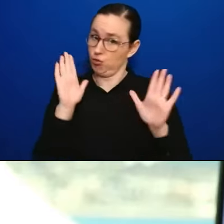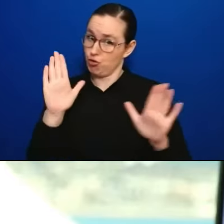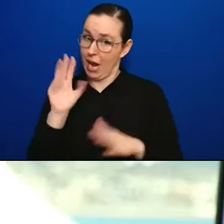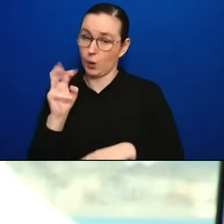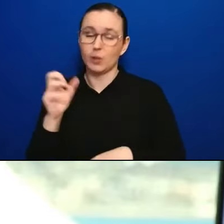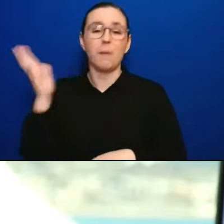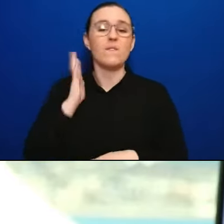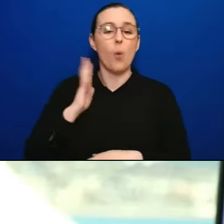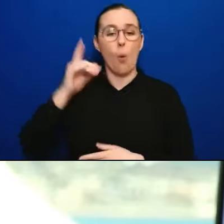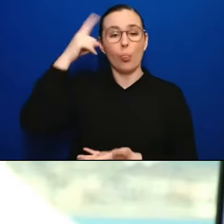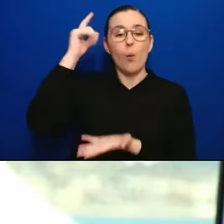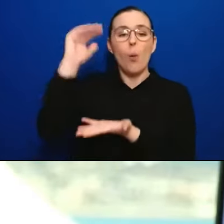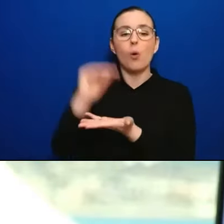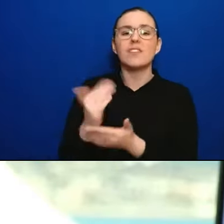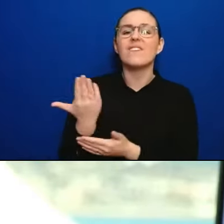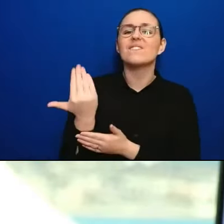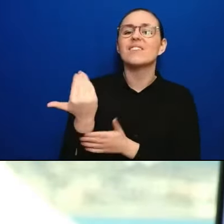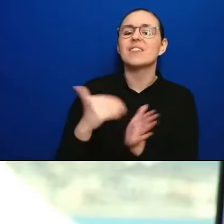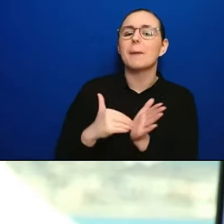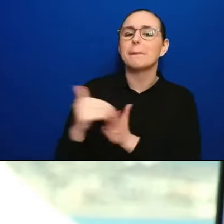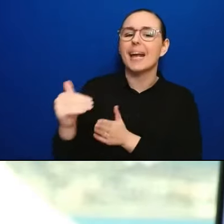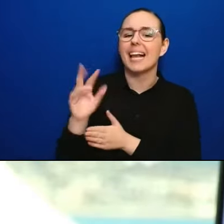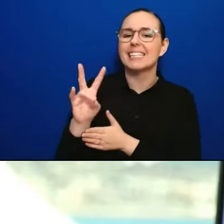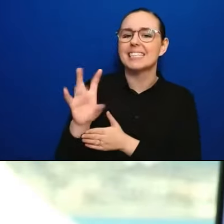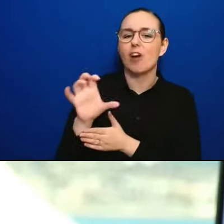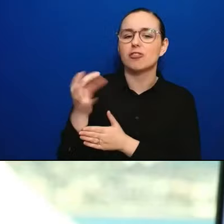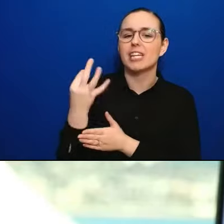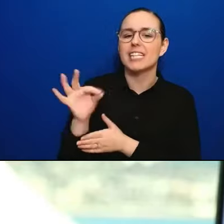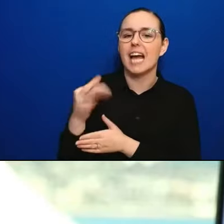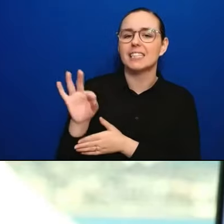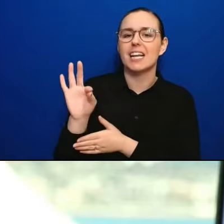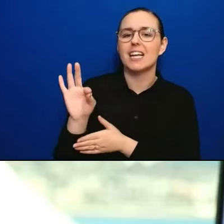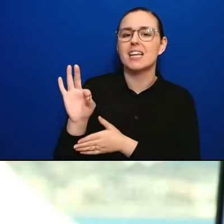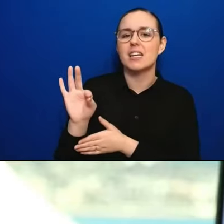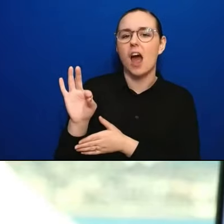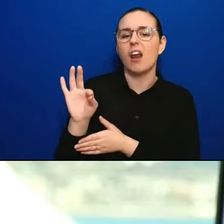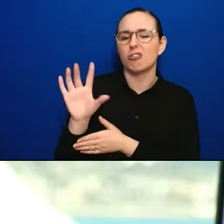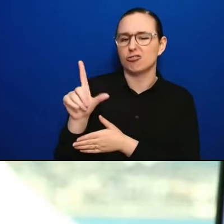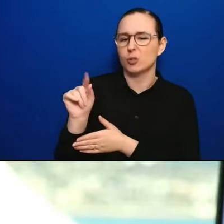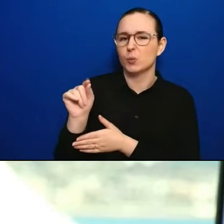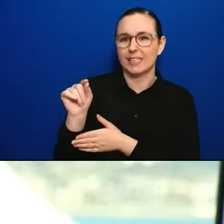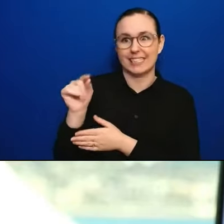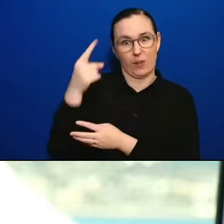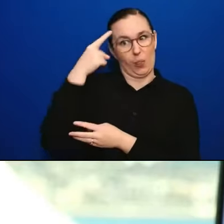week. This is good news. Clearly the supply of tests is